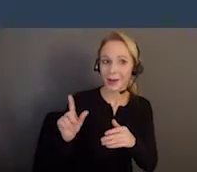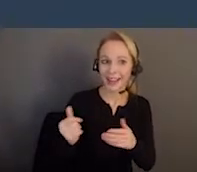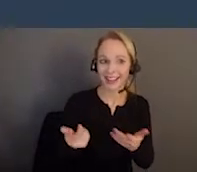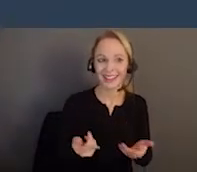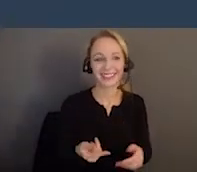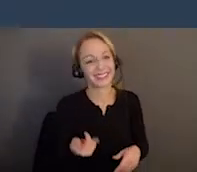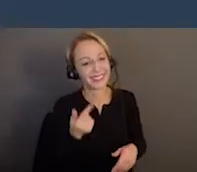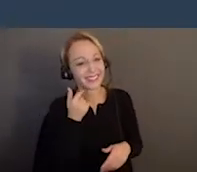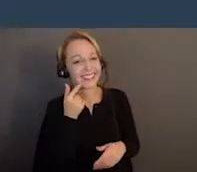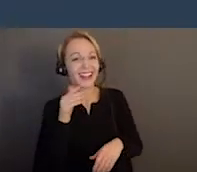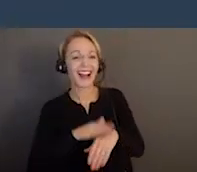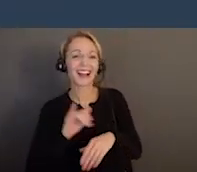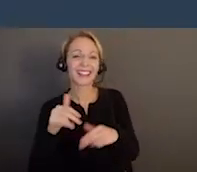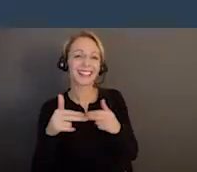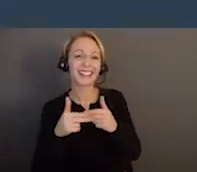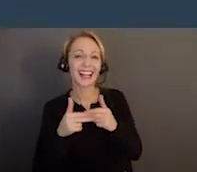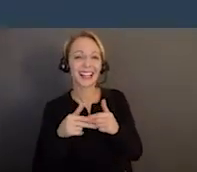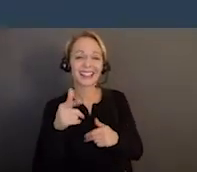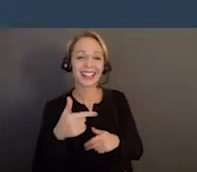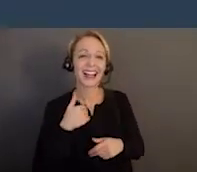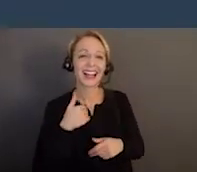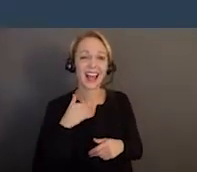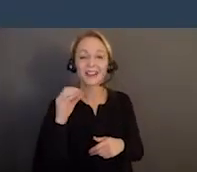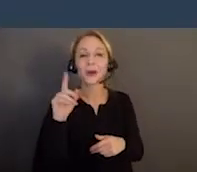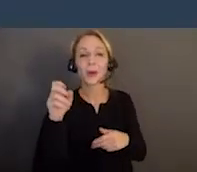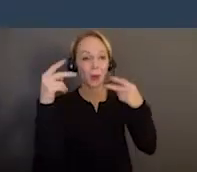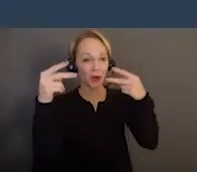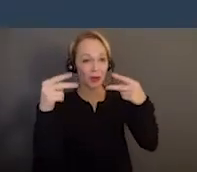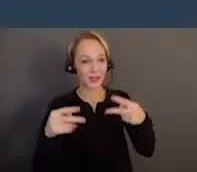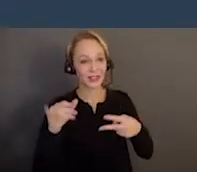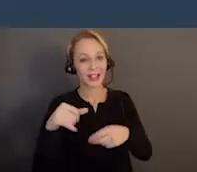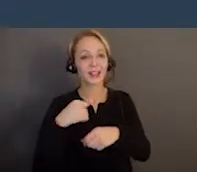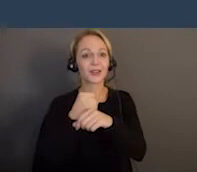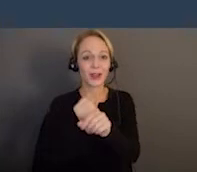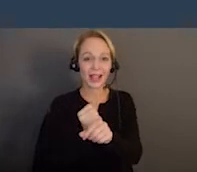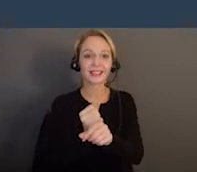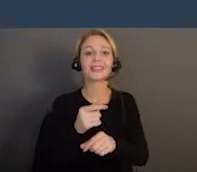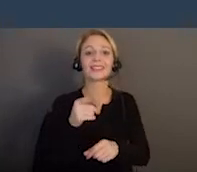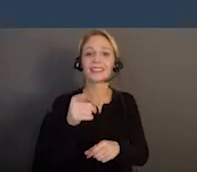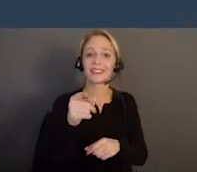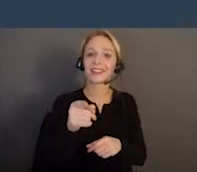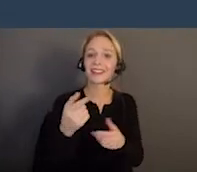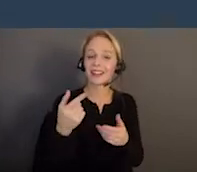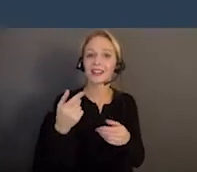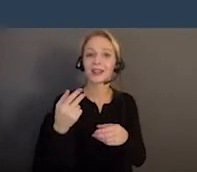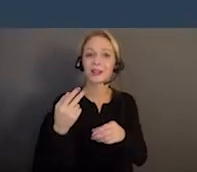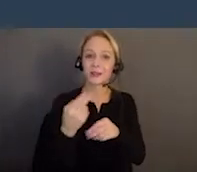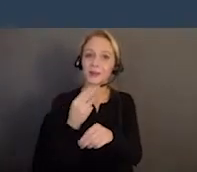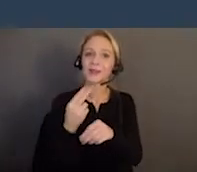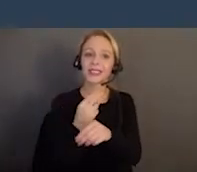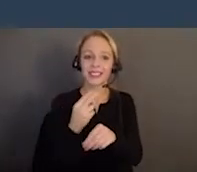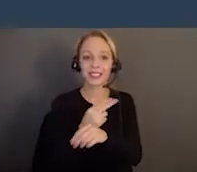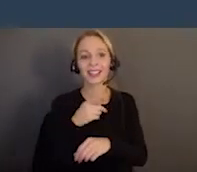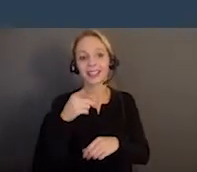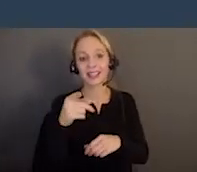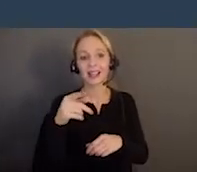ON THIS SLIDE THERE IS A CODE THAT CREATES POPULAR